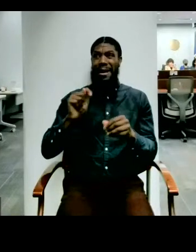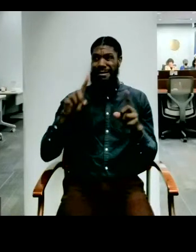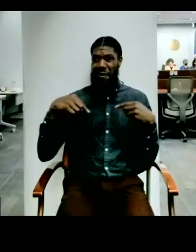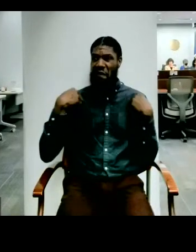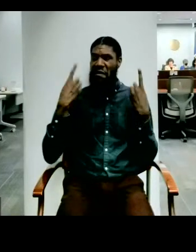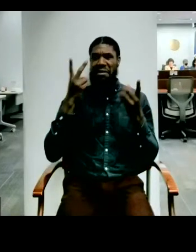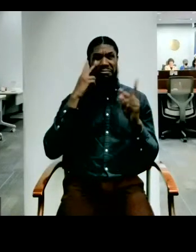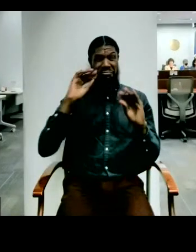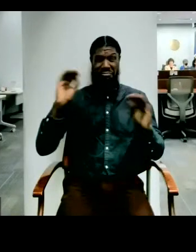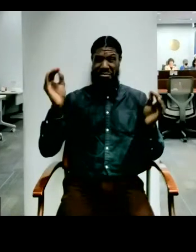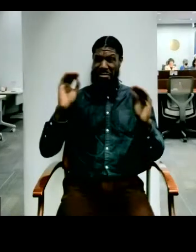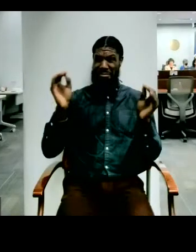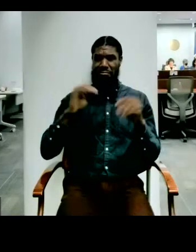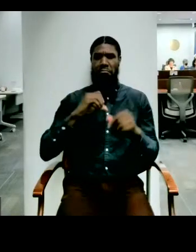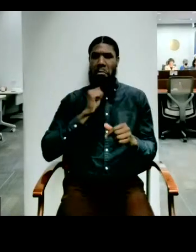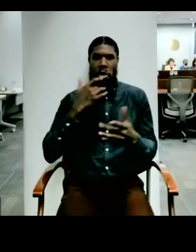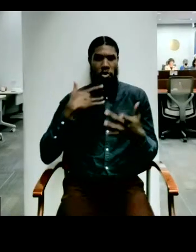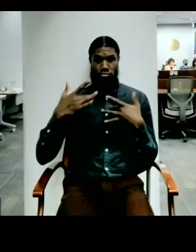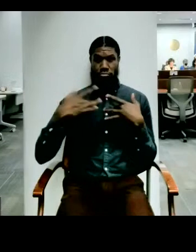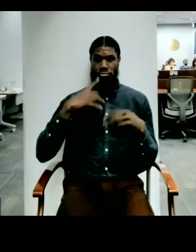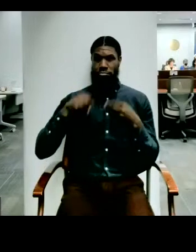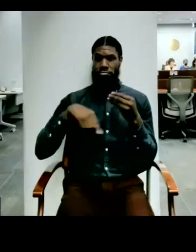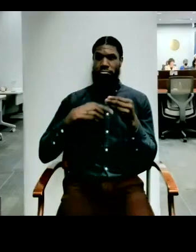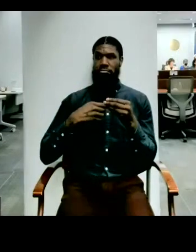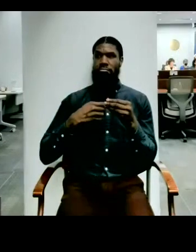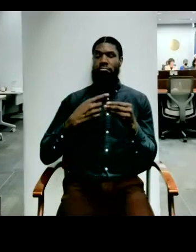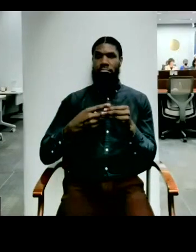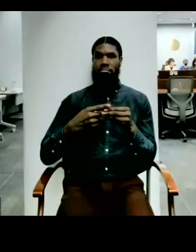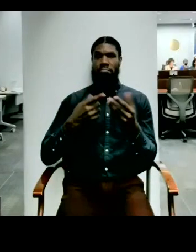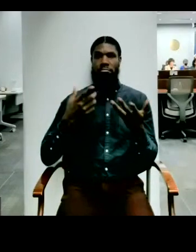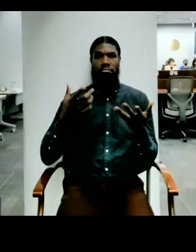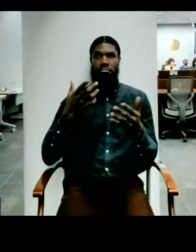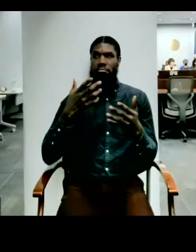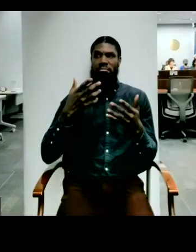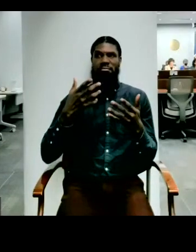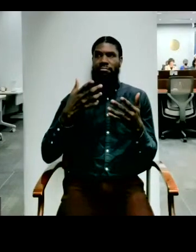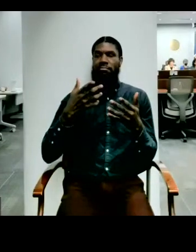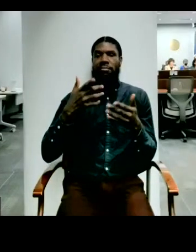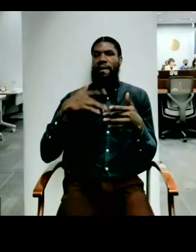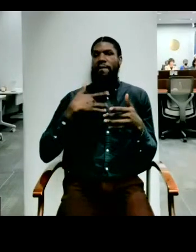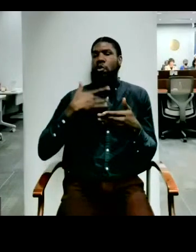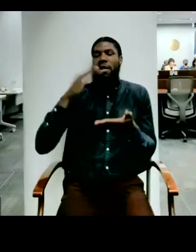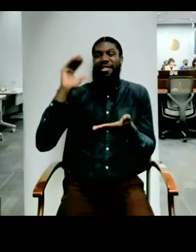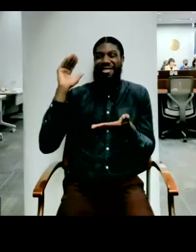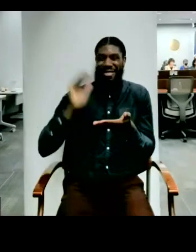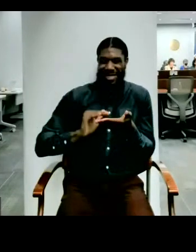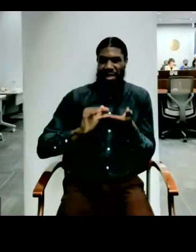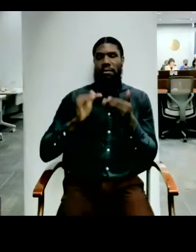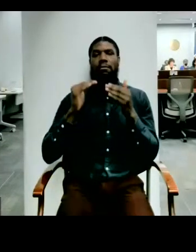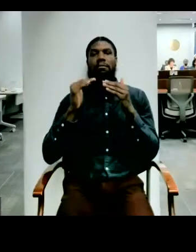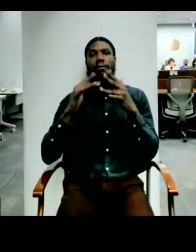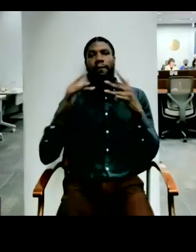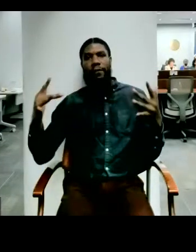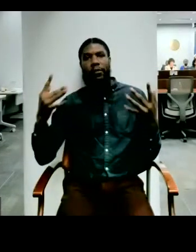so I am concerned that we are not receiving a full amount of perfect wide diversity of viewpoints and full access to the public.